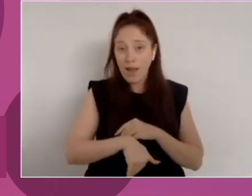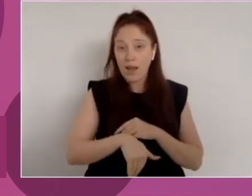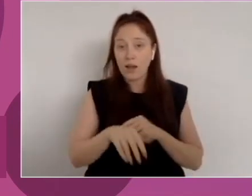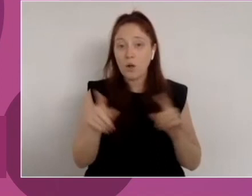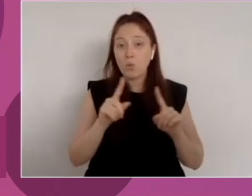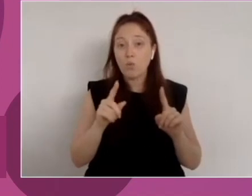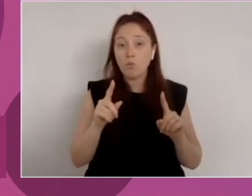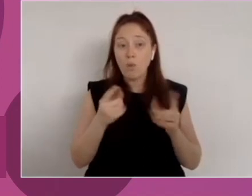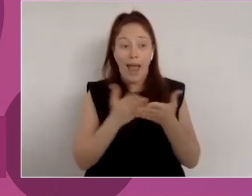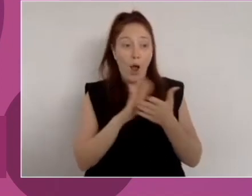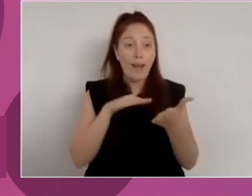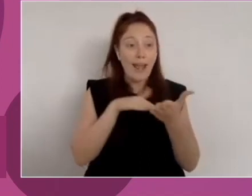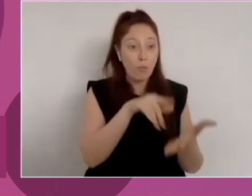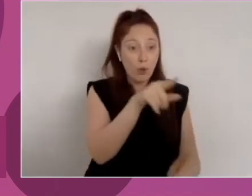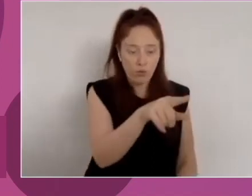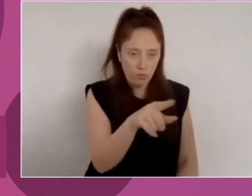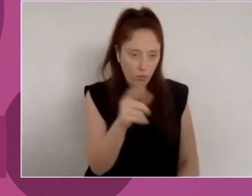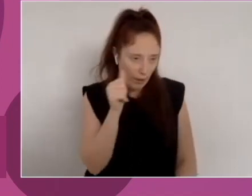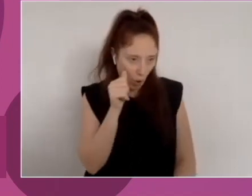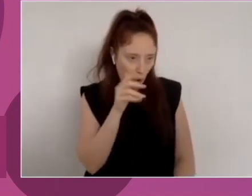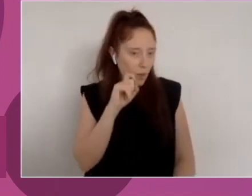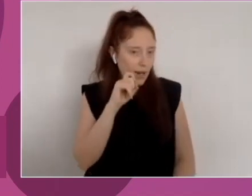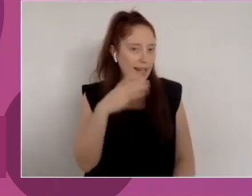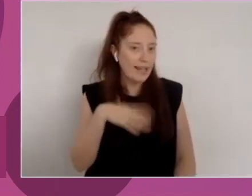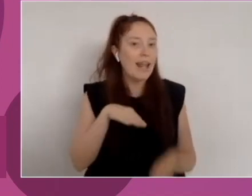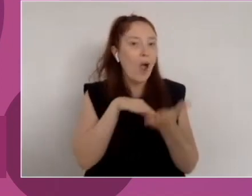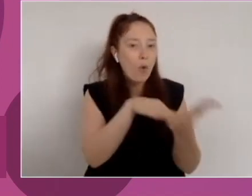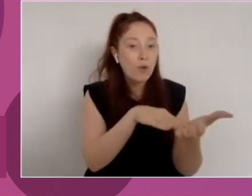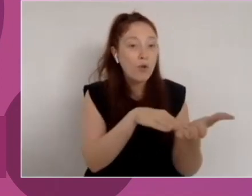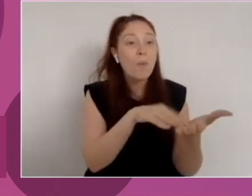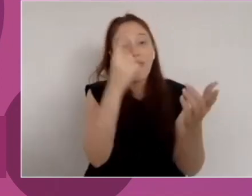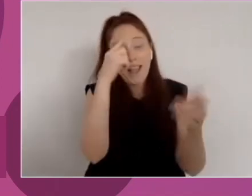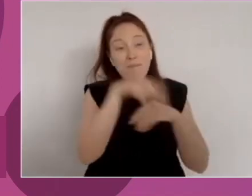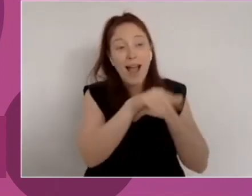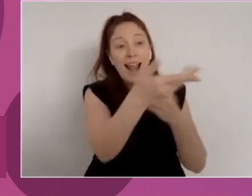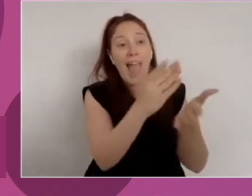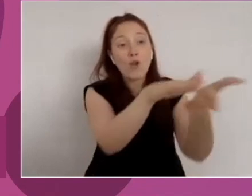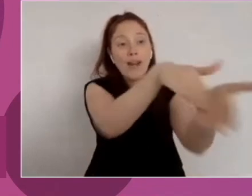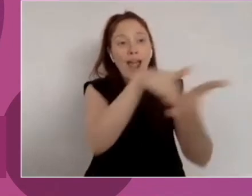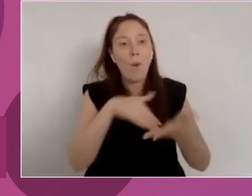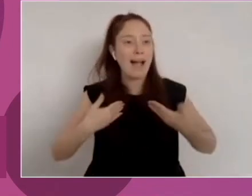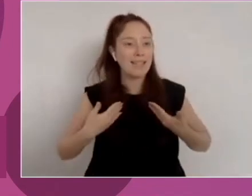we acknowledge that. That critical role of what you have to offer us. Because if we truly want to